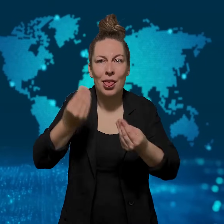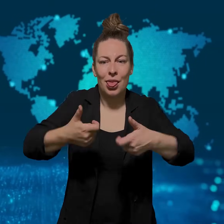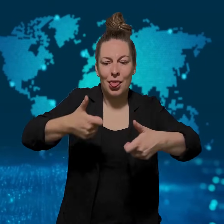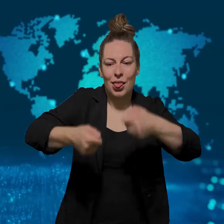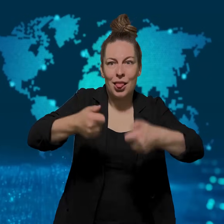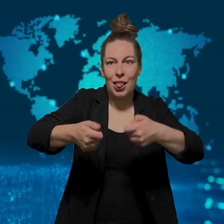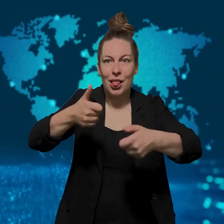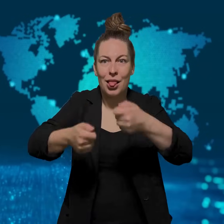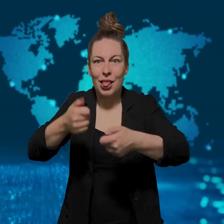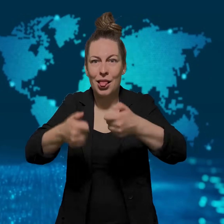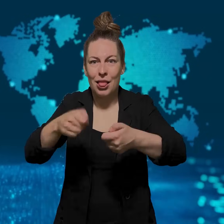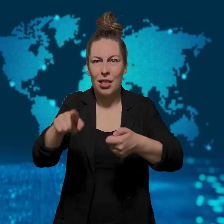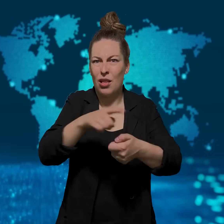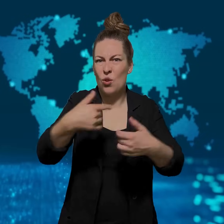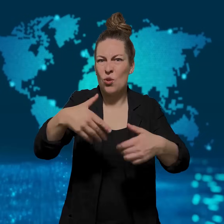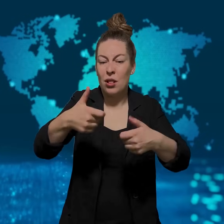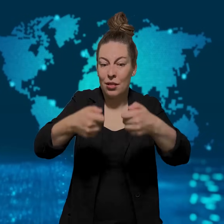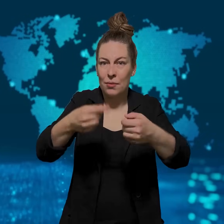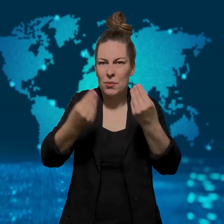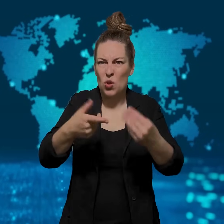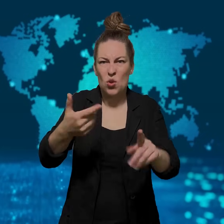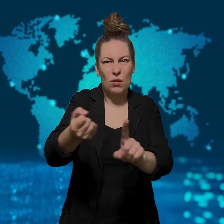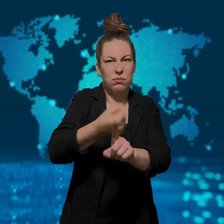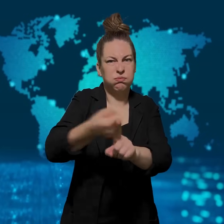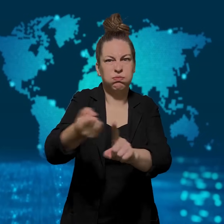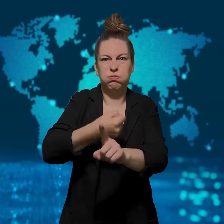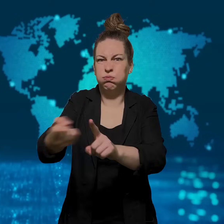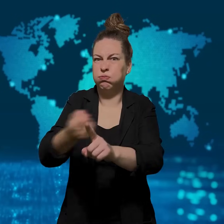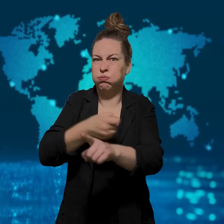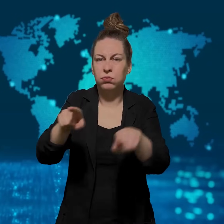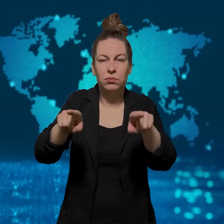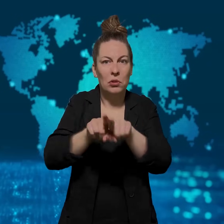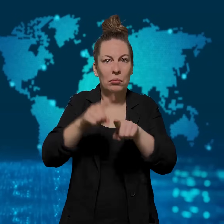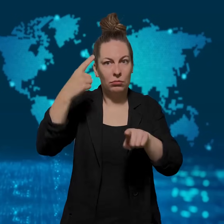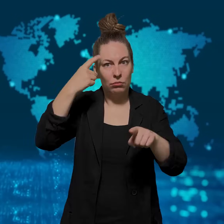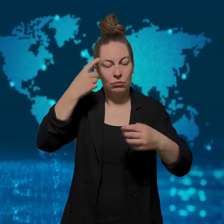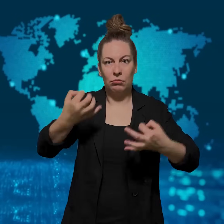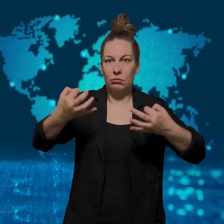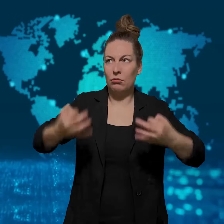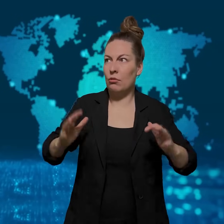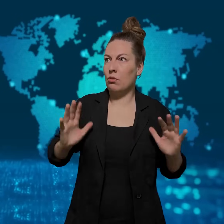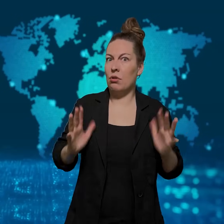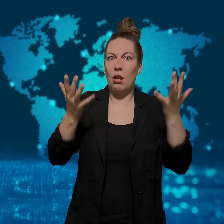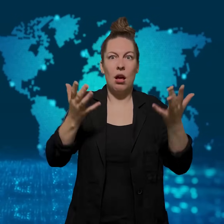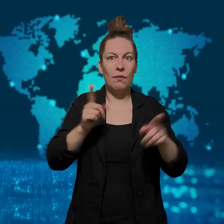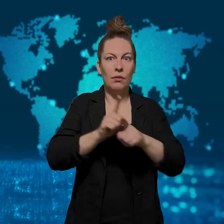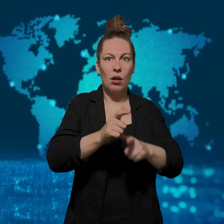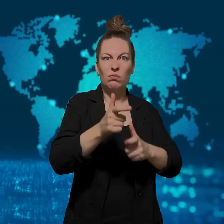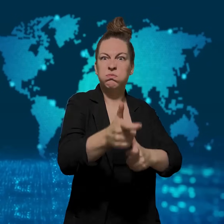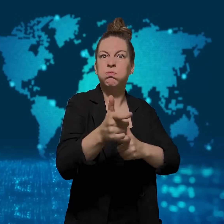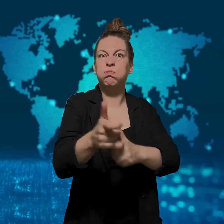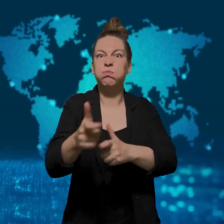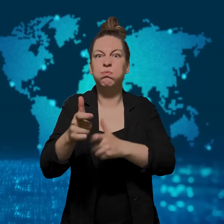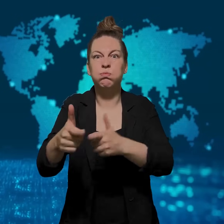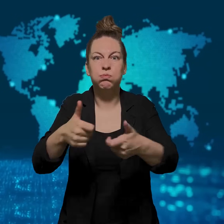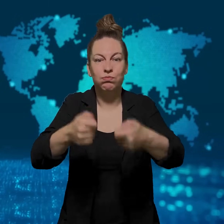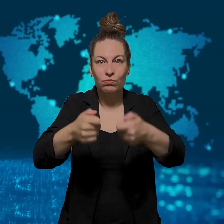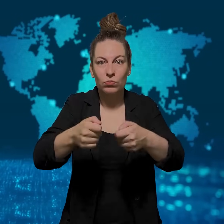The families are claiming that all three companies are responsible for